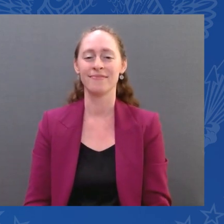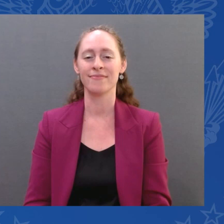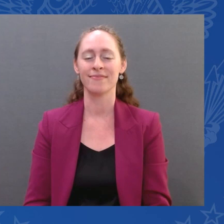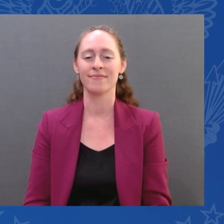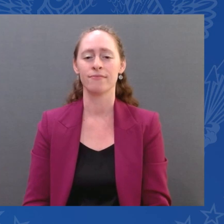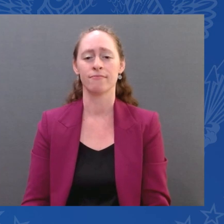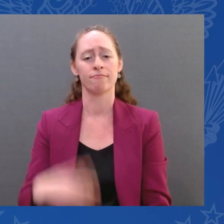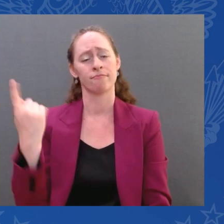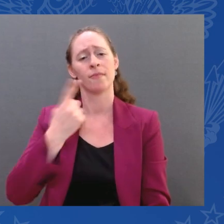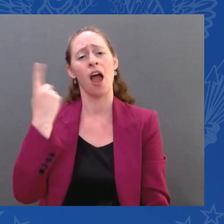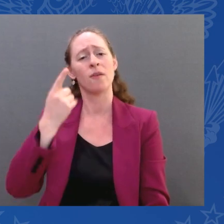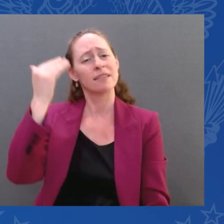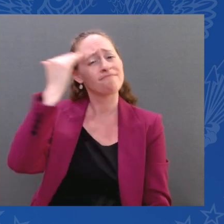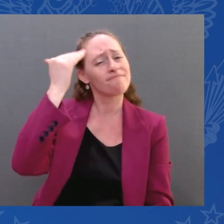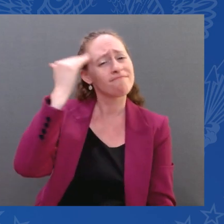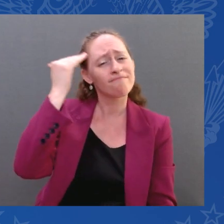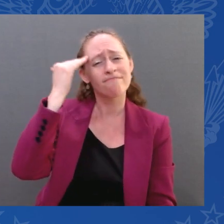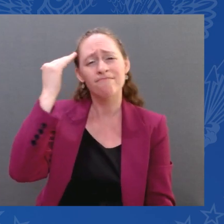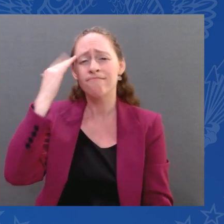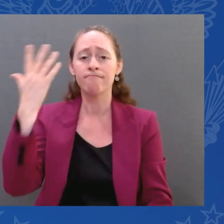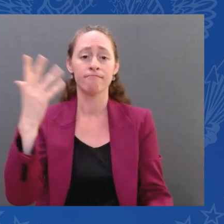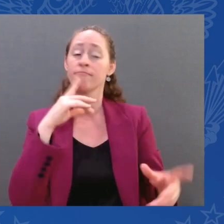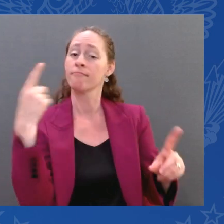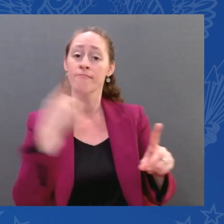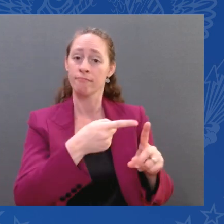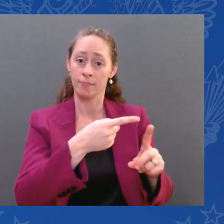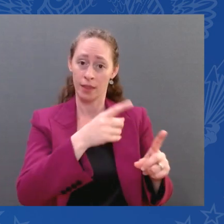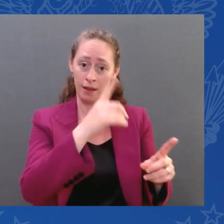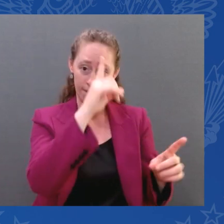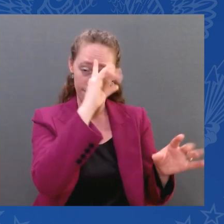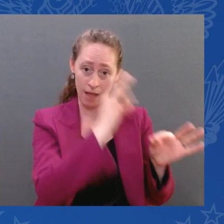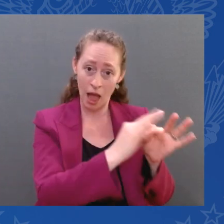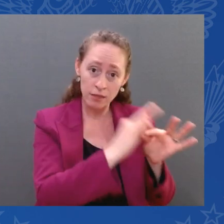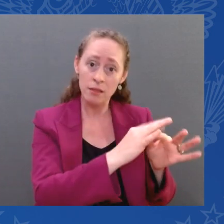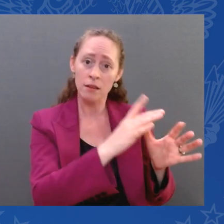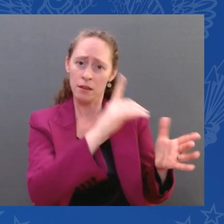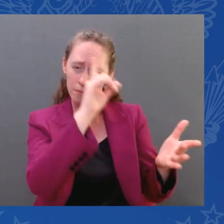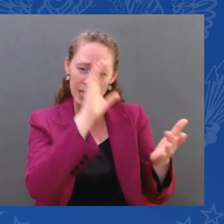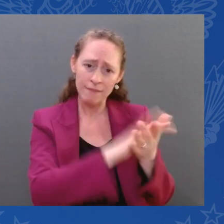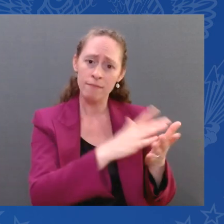for what I do and what you do, the least of the you do unto me.